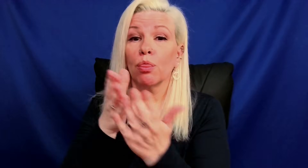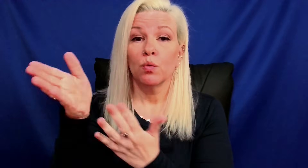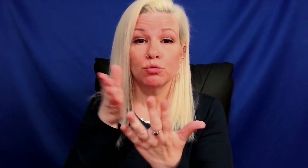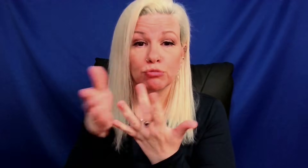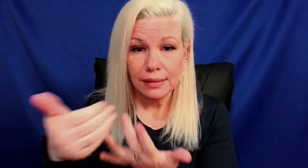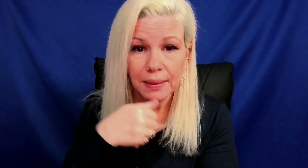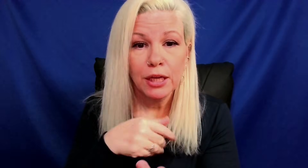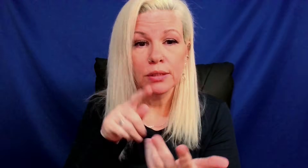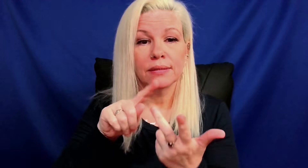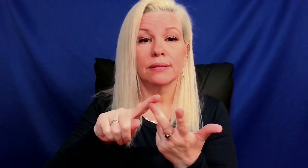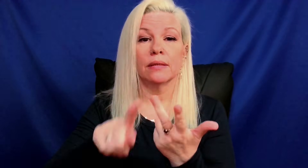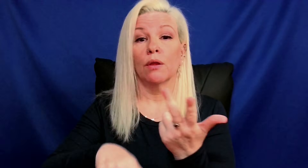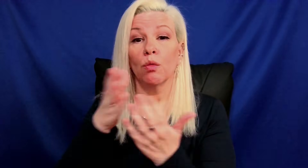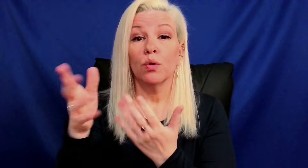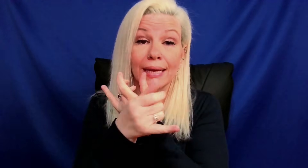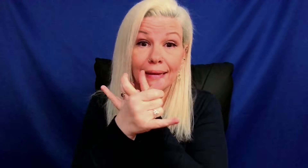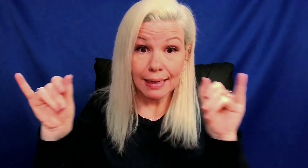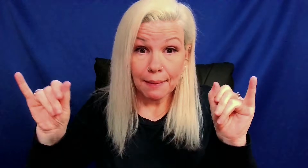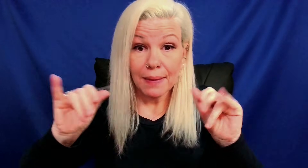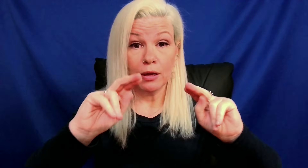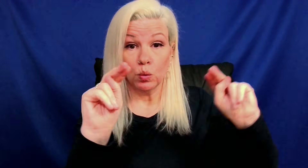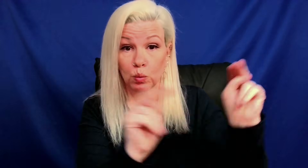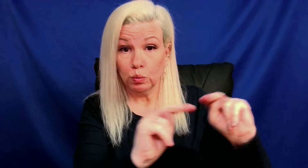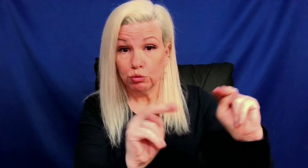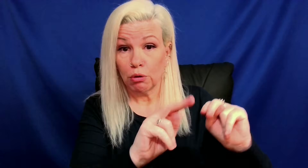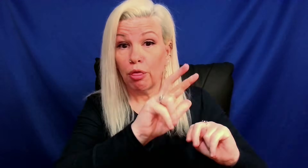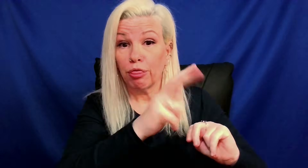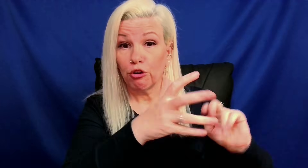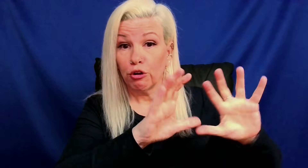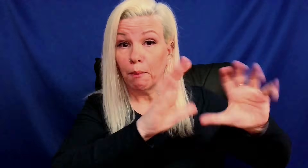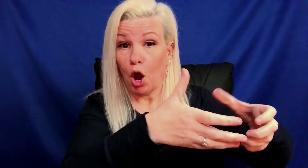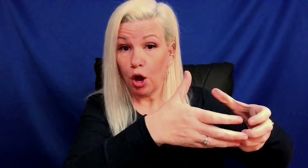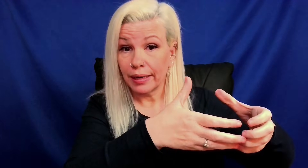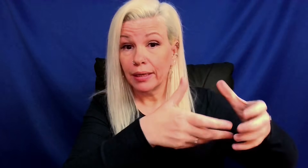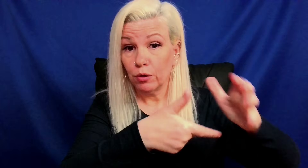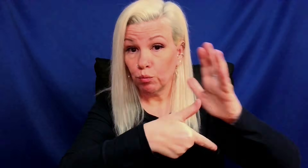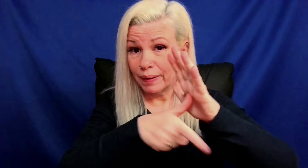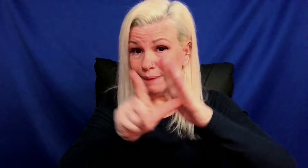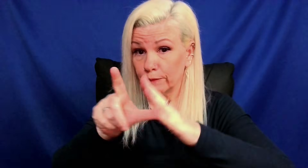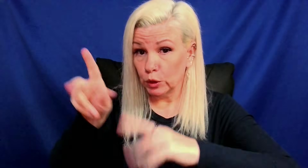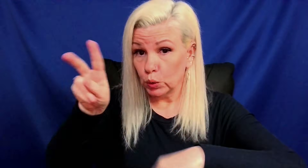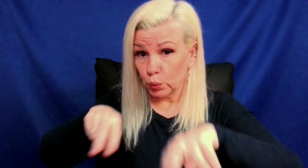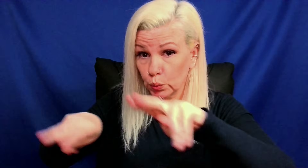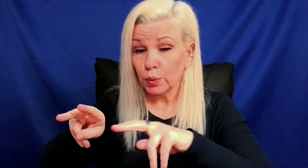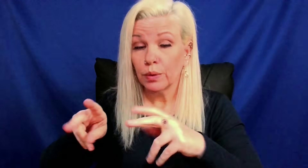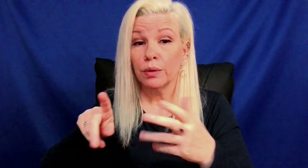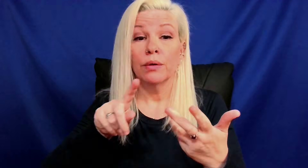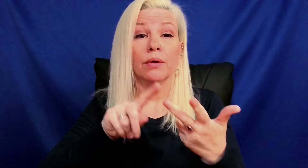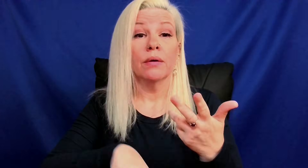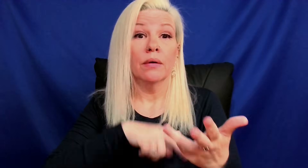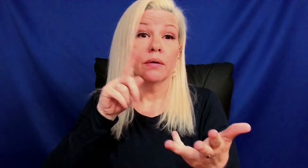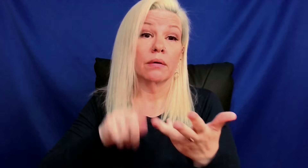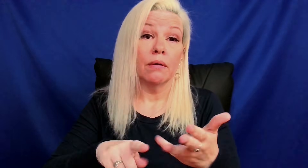through independent and neutral third party review, through continuous accountability.